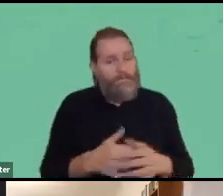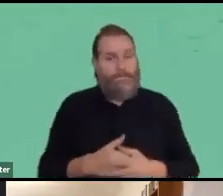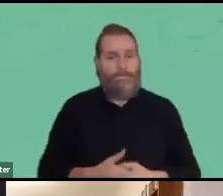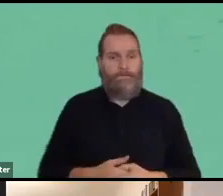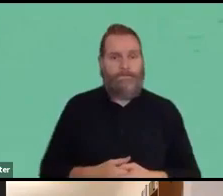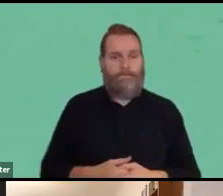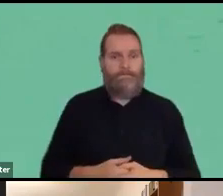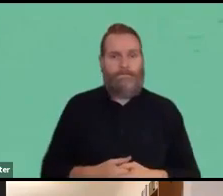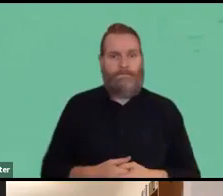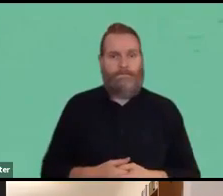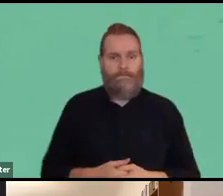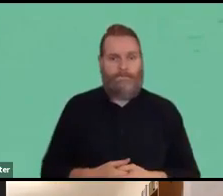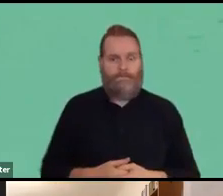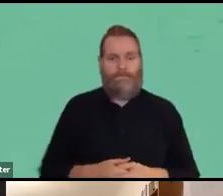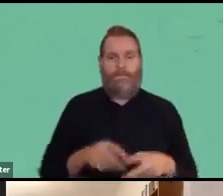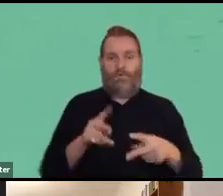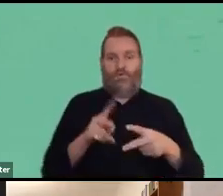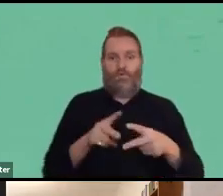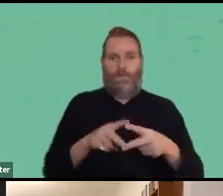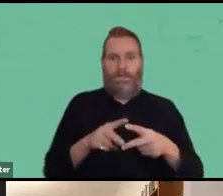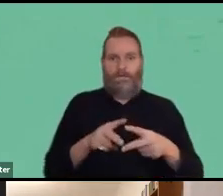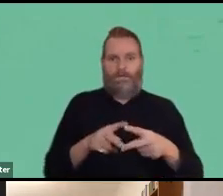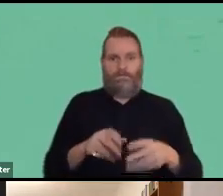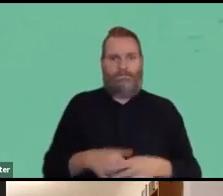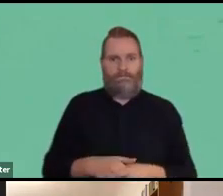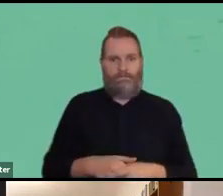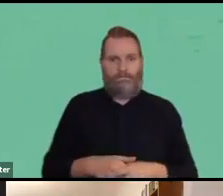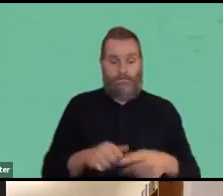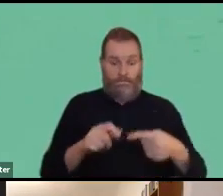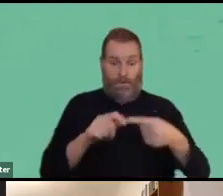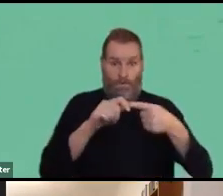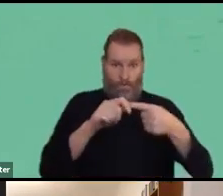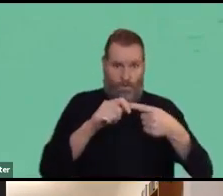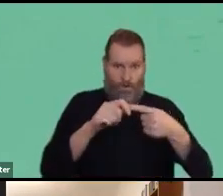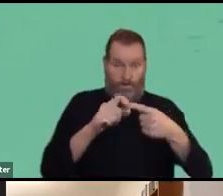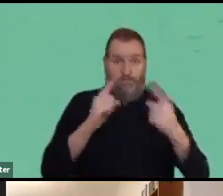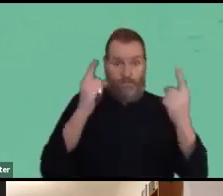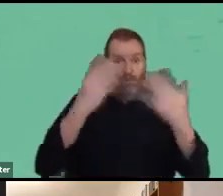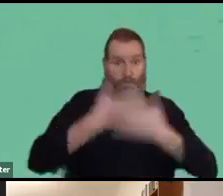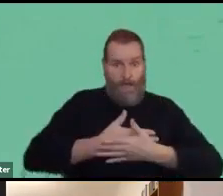just a couple of points I mean even tonight having this discussion and hearing all the questions and